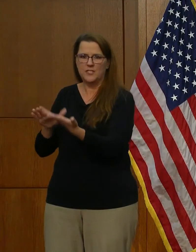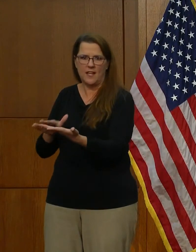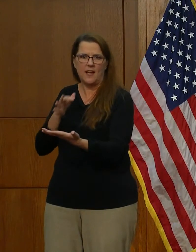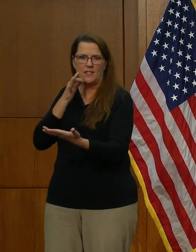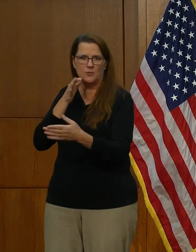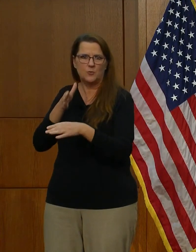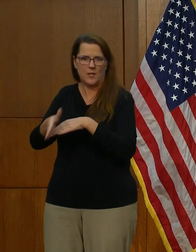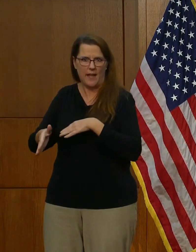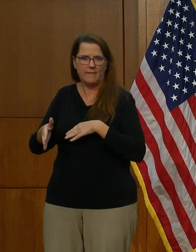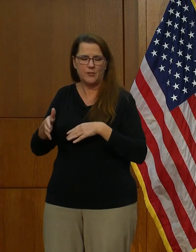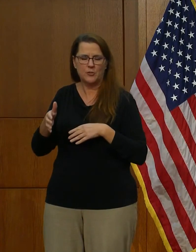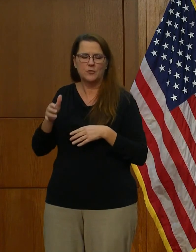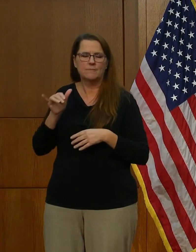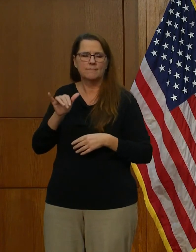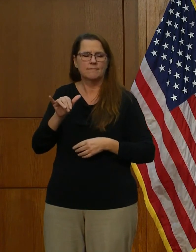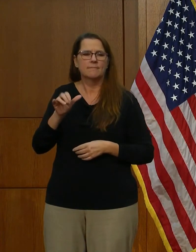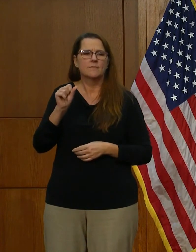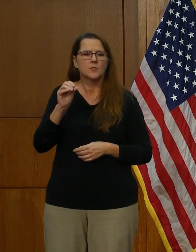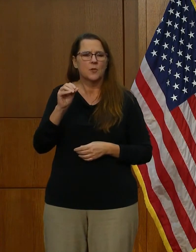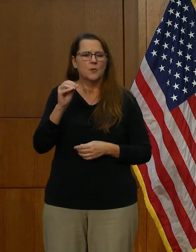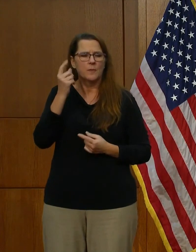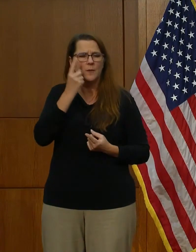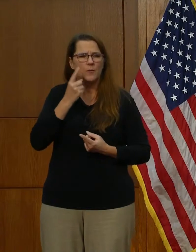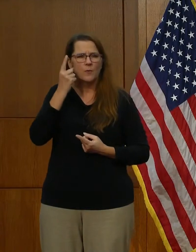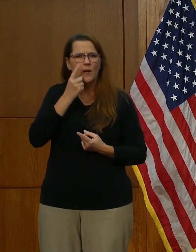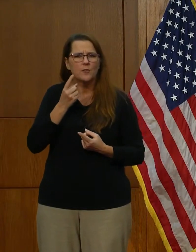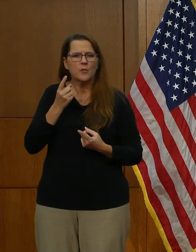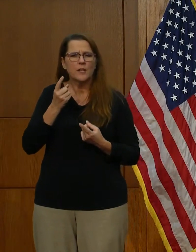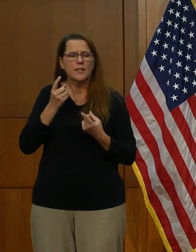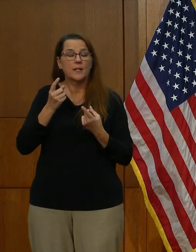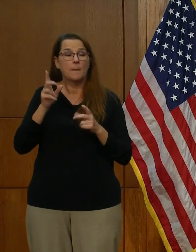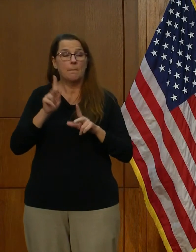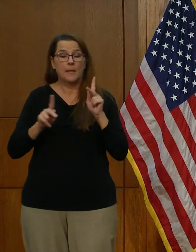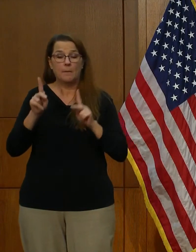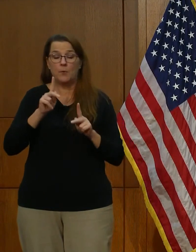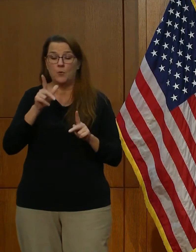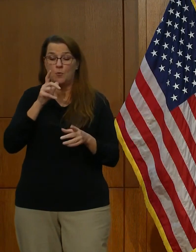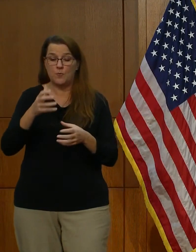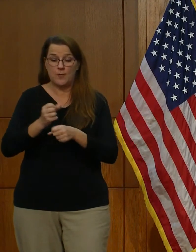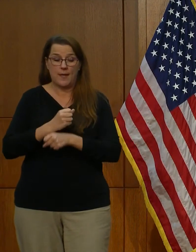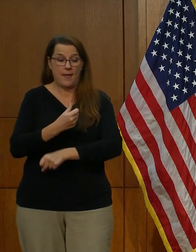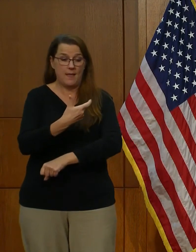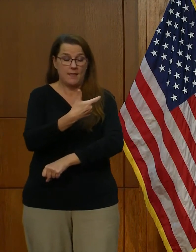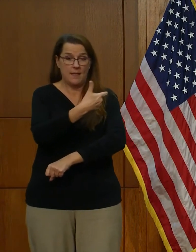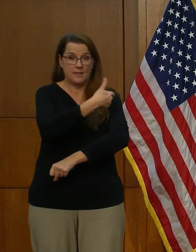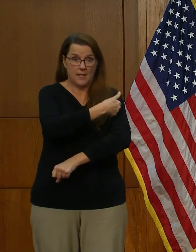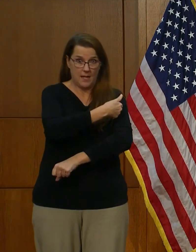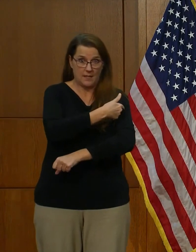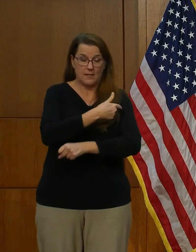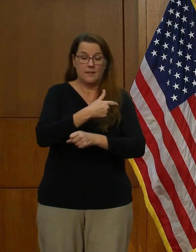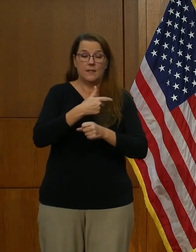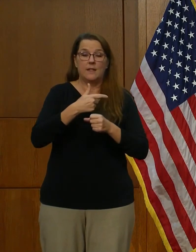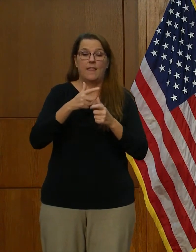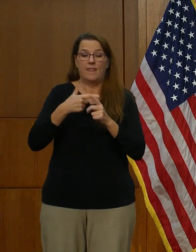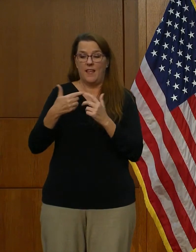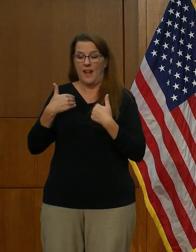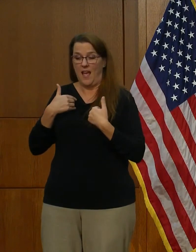BEING VACCINATED AND THEY'RE GONNA BE WONDERING HOW'S OSHA.